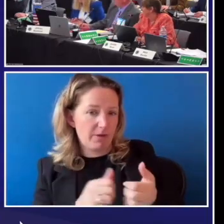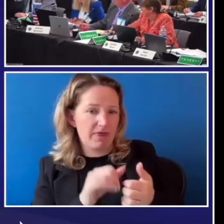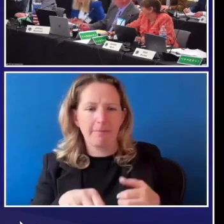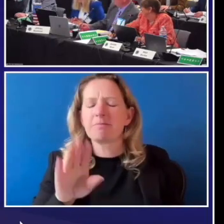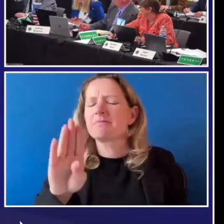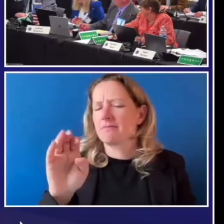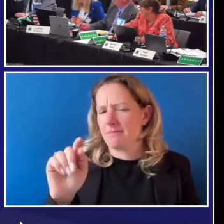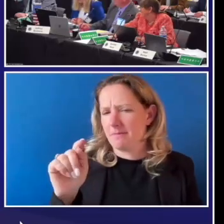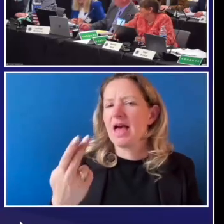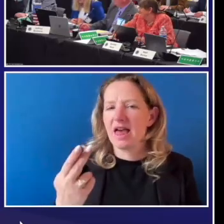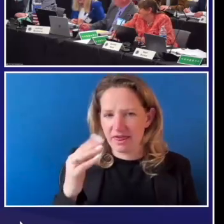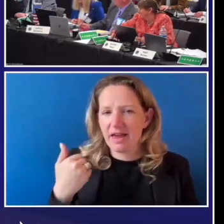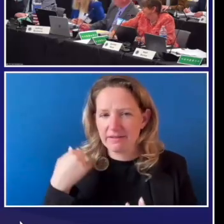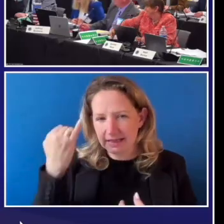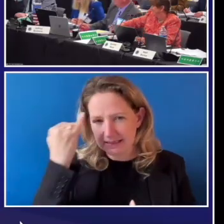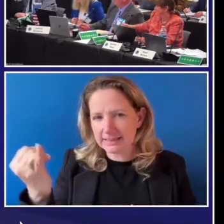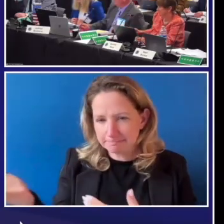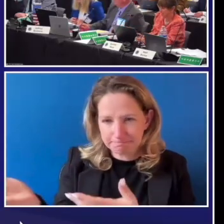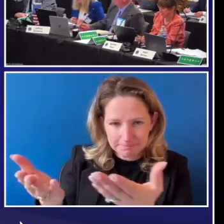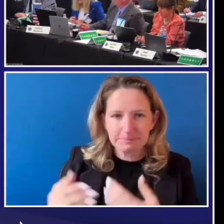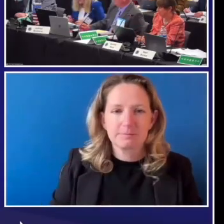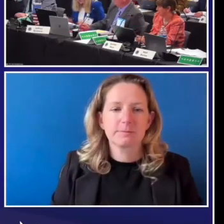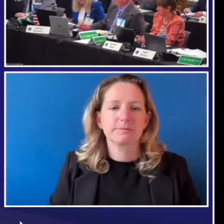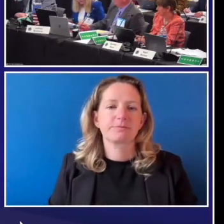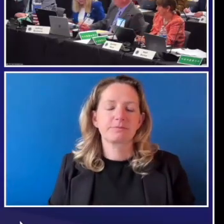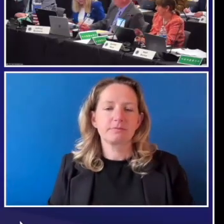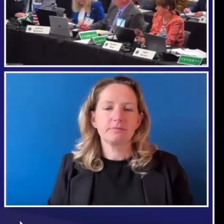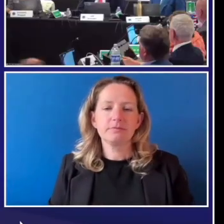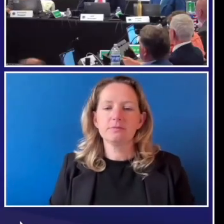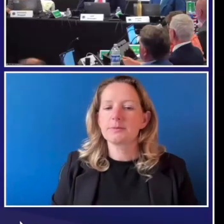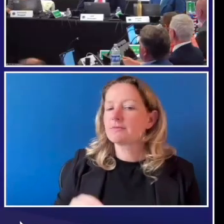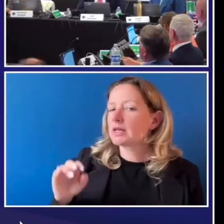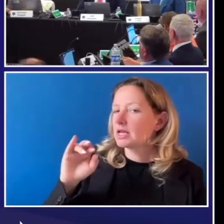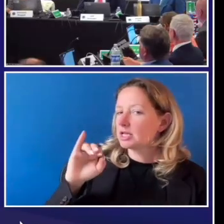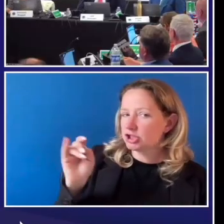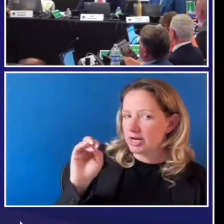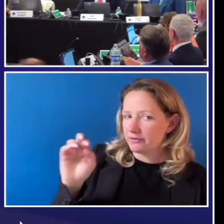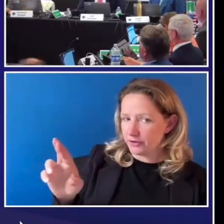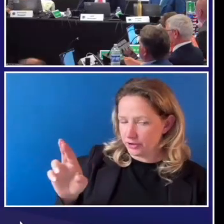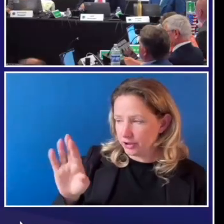Beth, please go ahead. Um, to your point, Jennifer, And um, 20,60227.